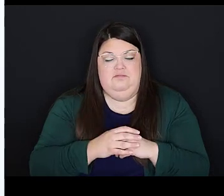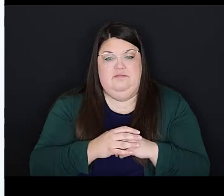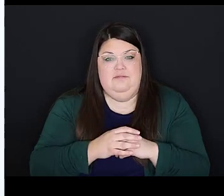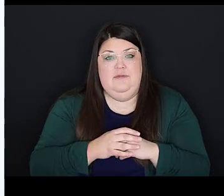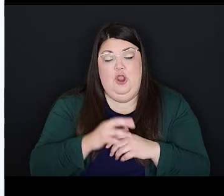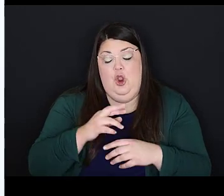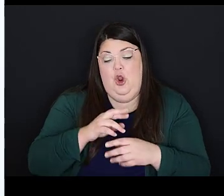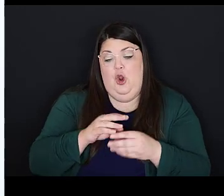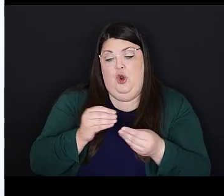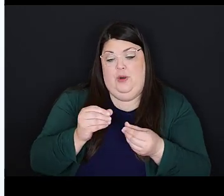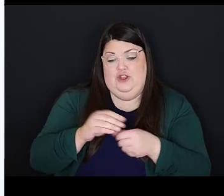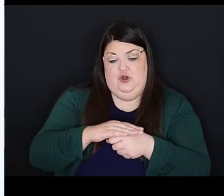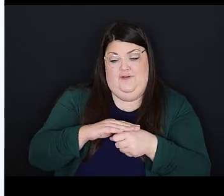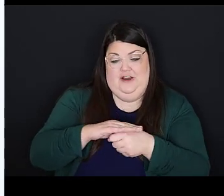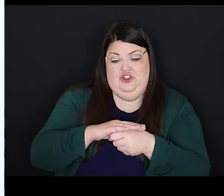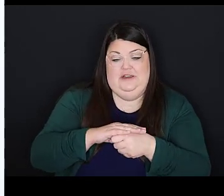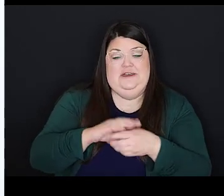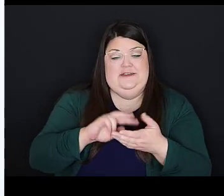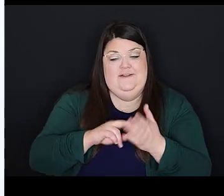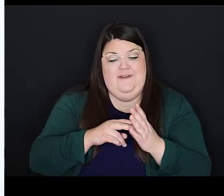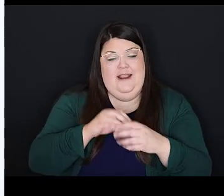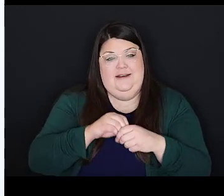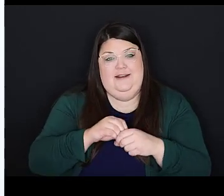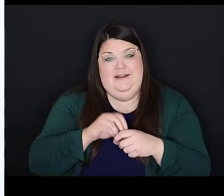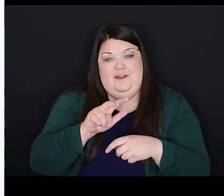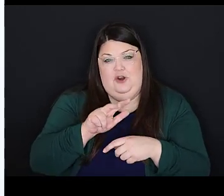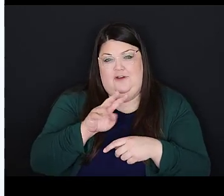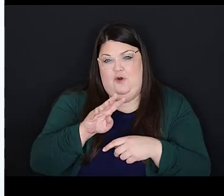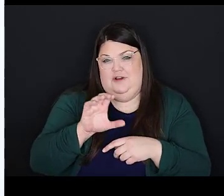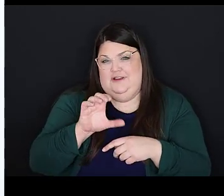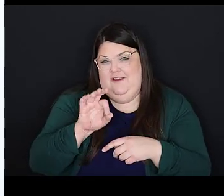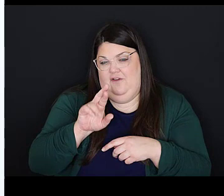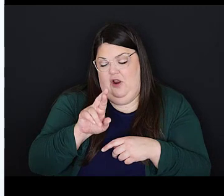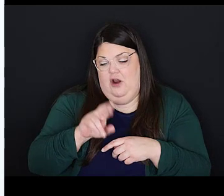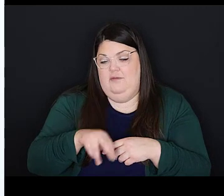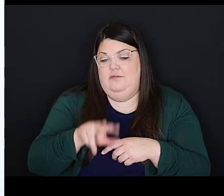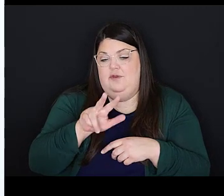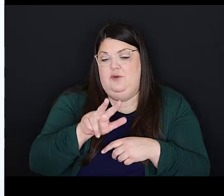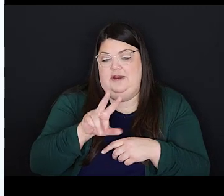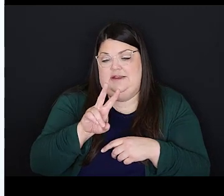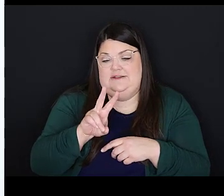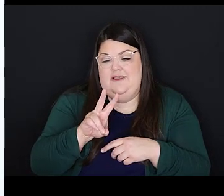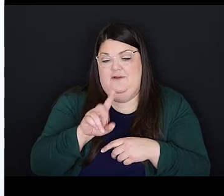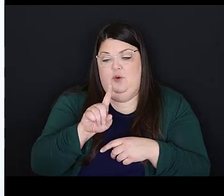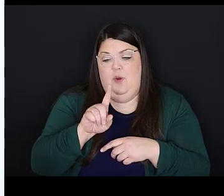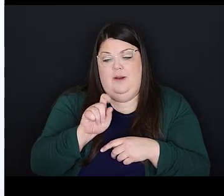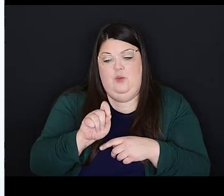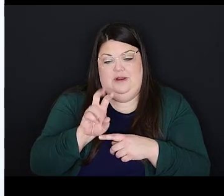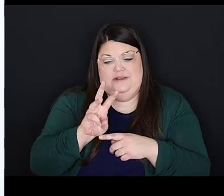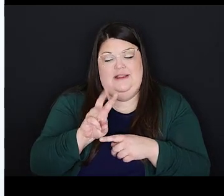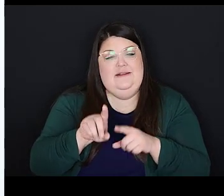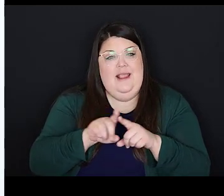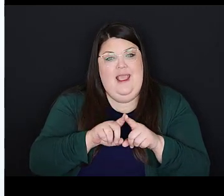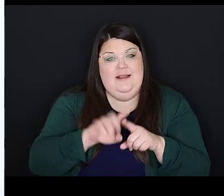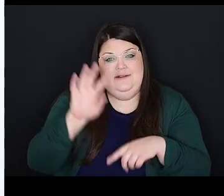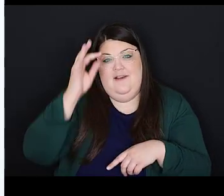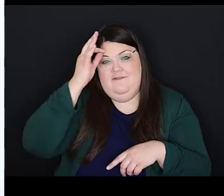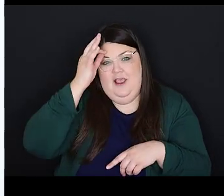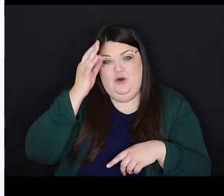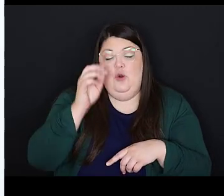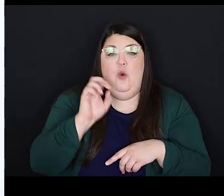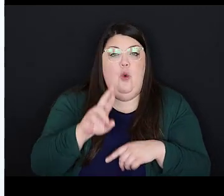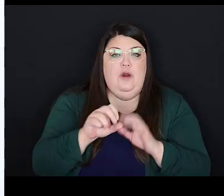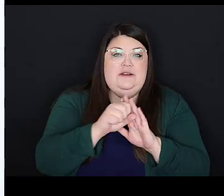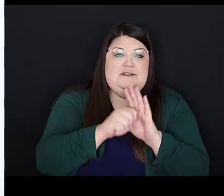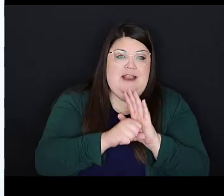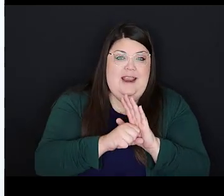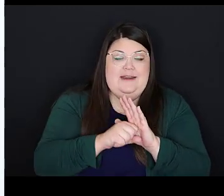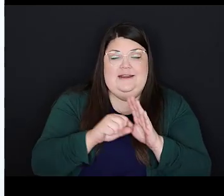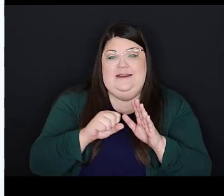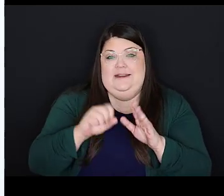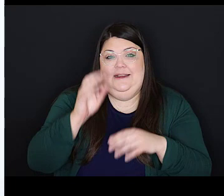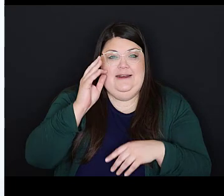“Reservation” is defined in 34 C.F.R. 371.6 as “a Federal or State Indian reservation,